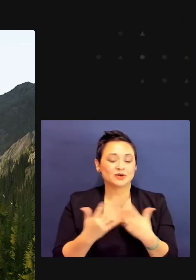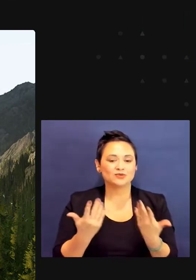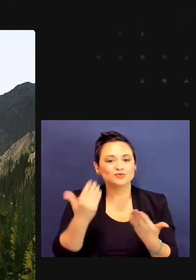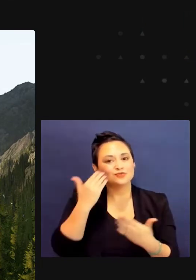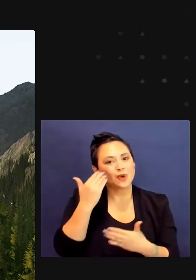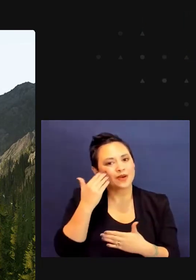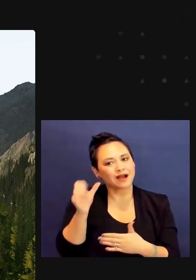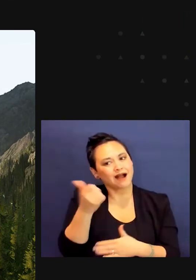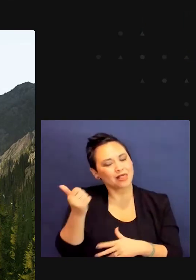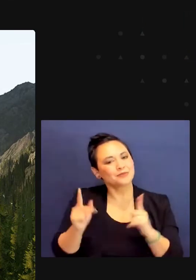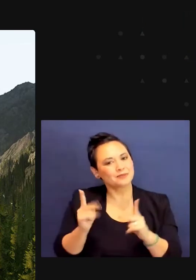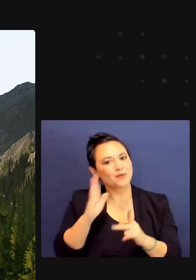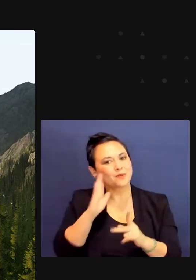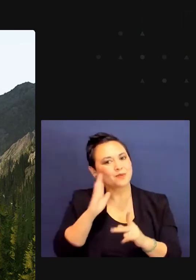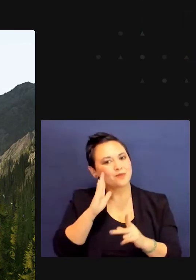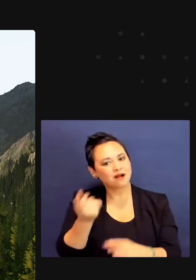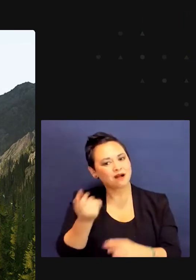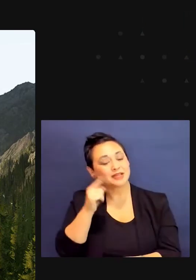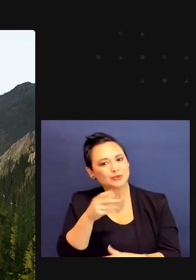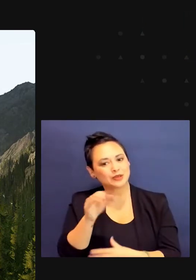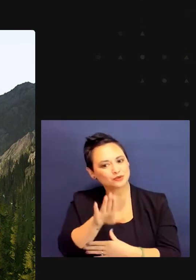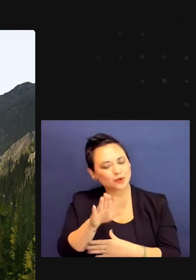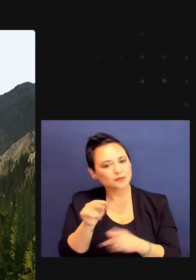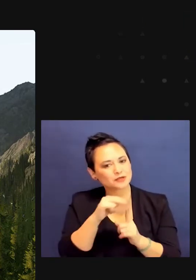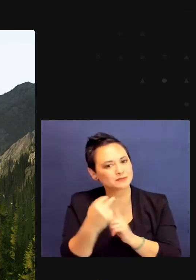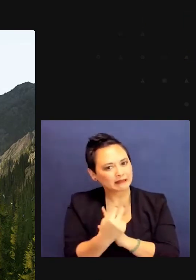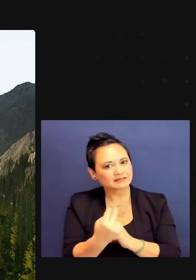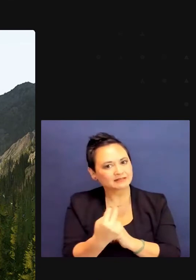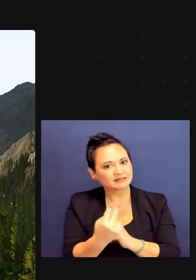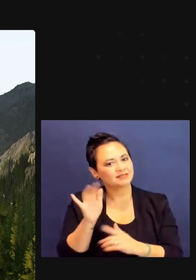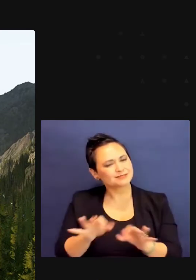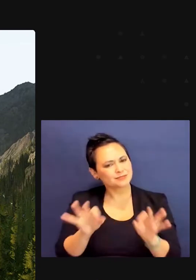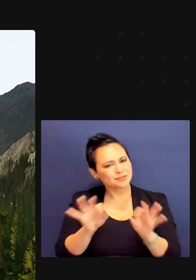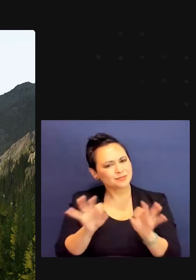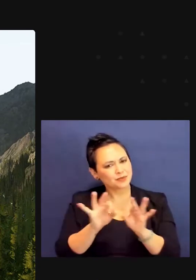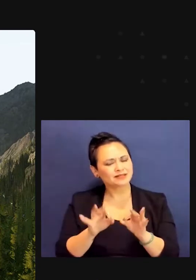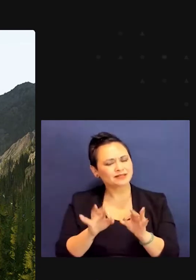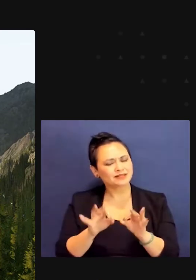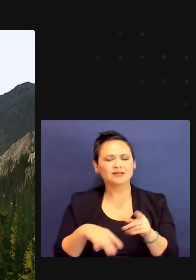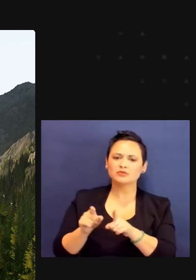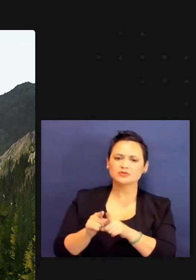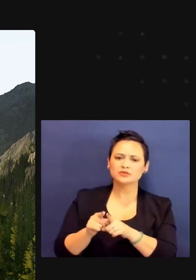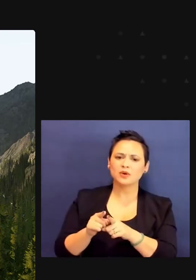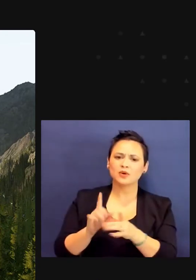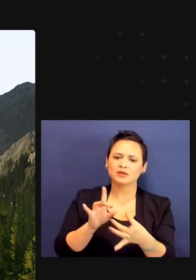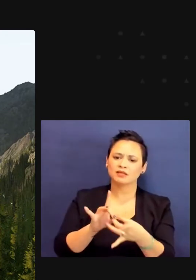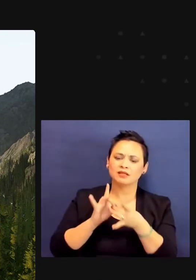And then, additionally, kind of tying back this, tying this back into what Shannon said in a previous question,